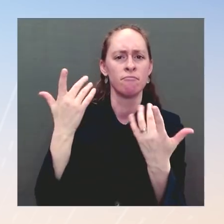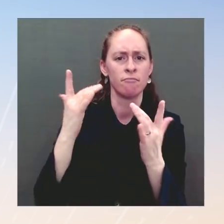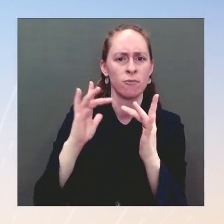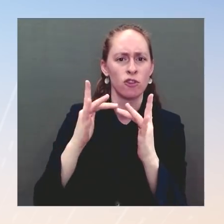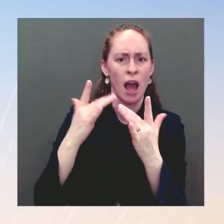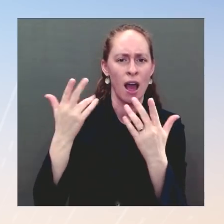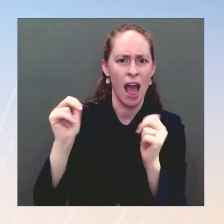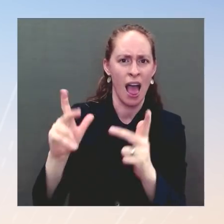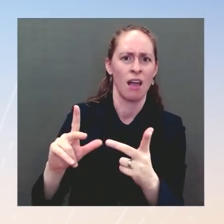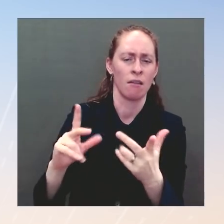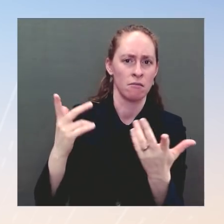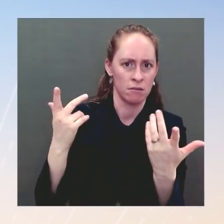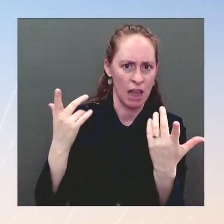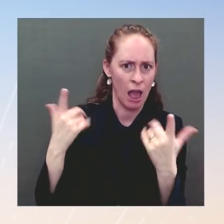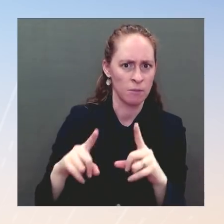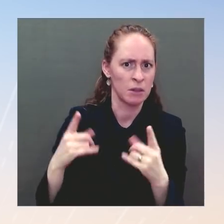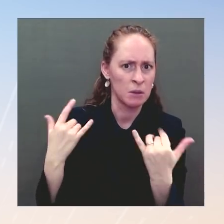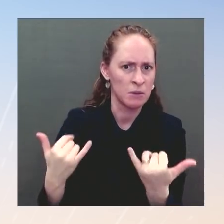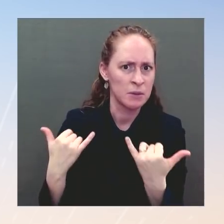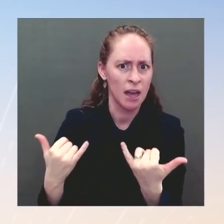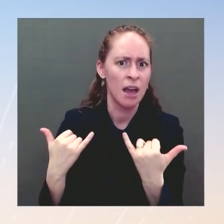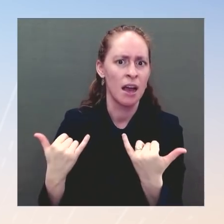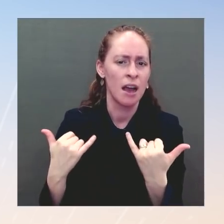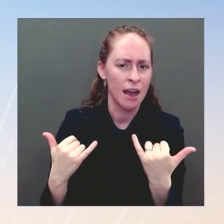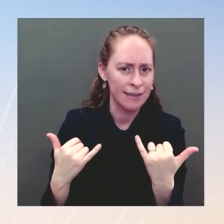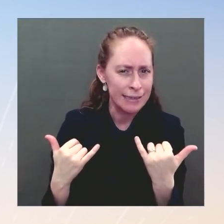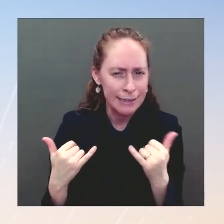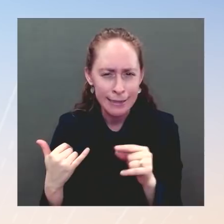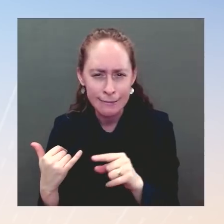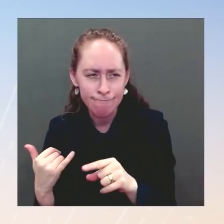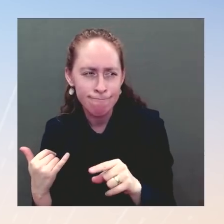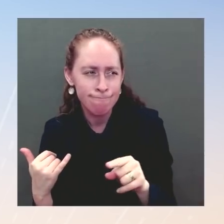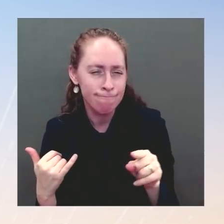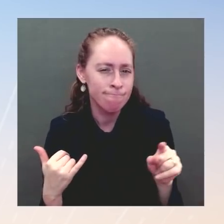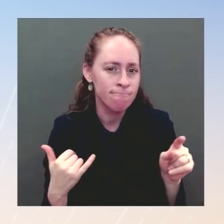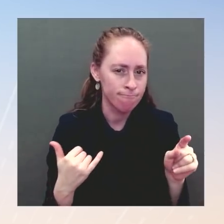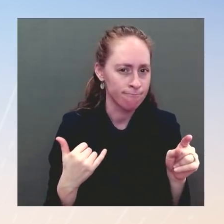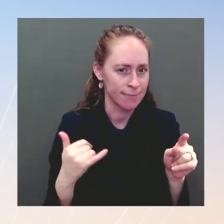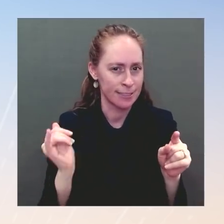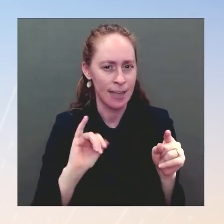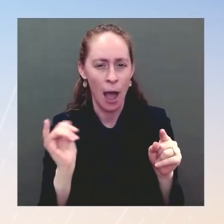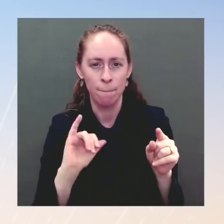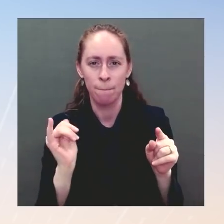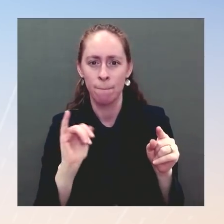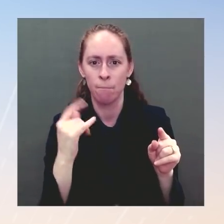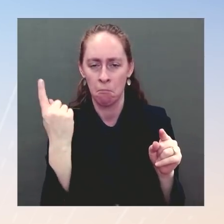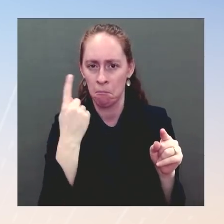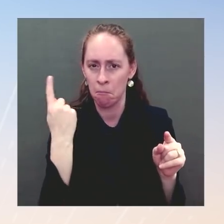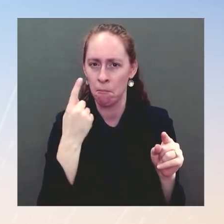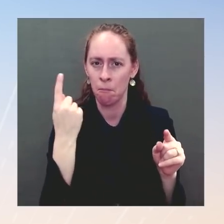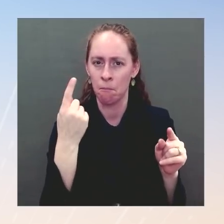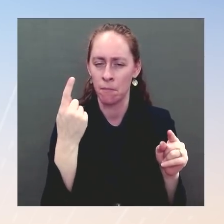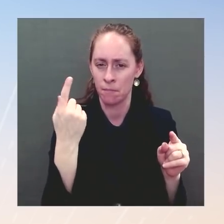you've made a definitive determination if Russia was responsible, and, if so, if you have any sort of retaliation --